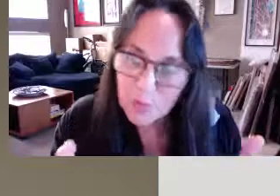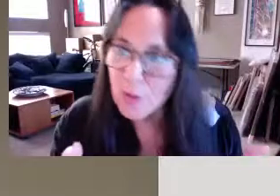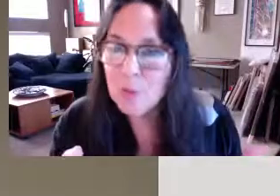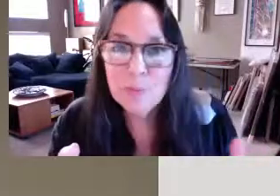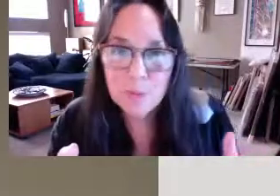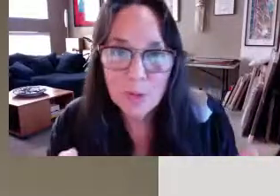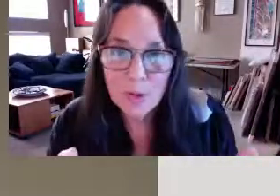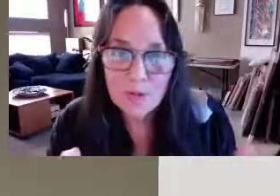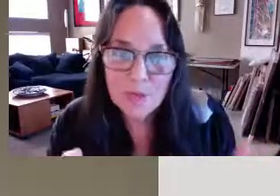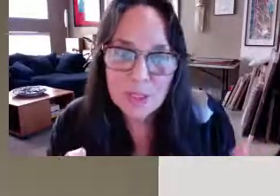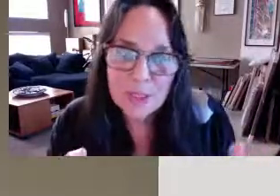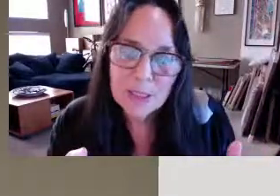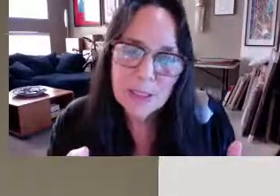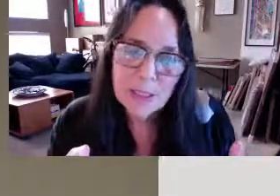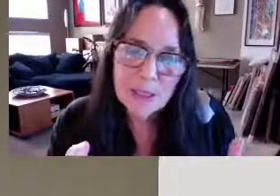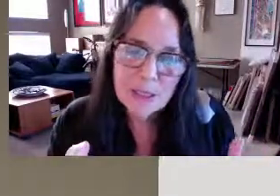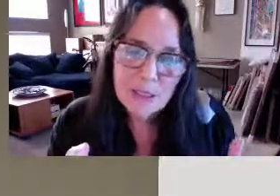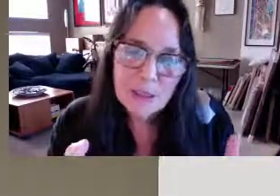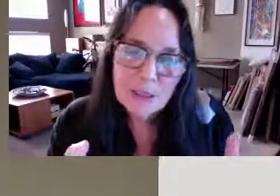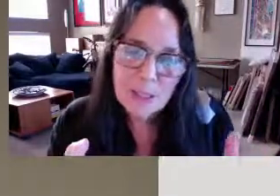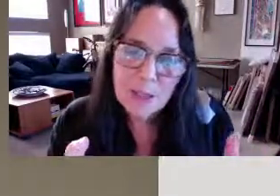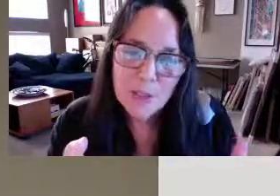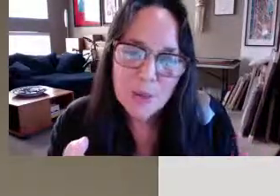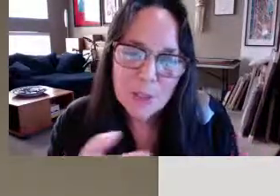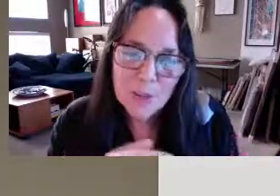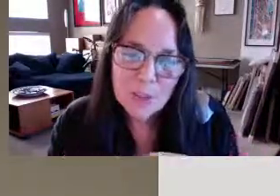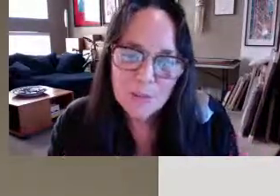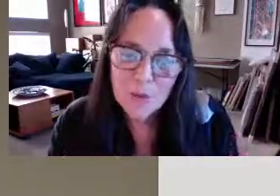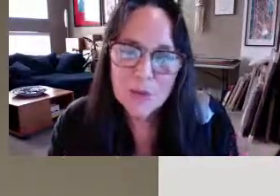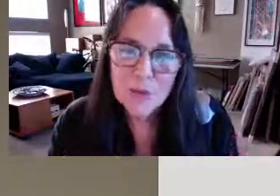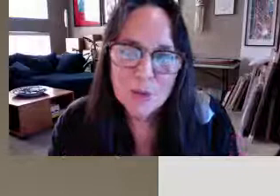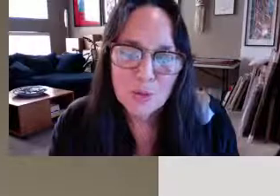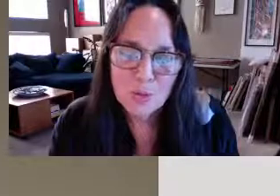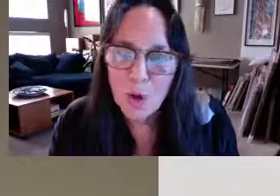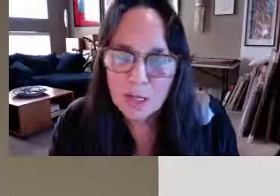that you would you know wear on your feet that you know it wasn't of course you you know walking